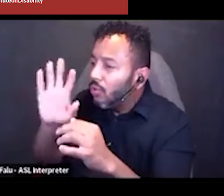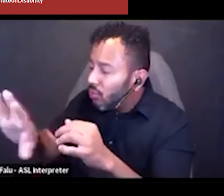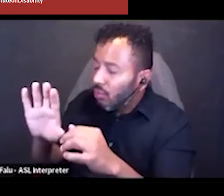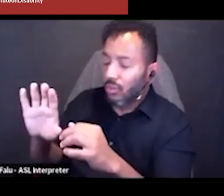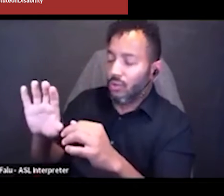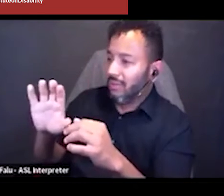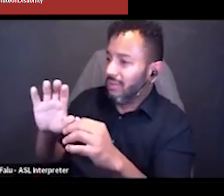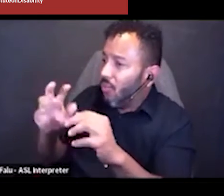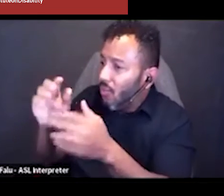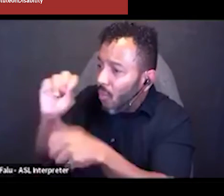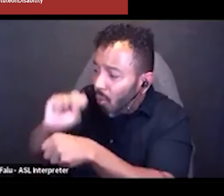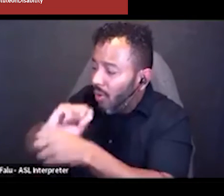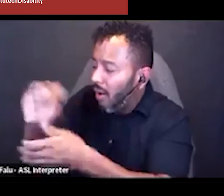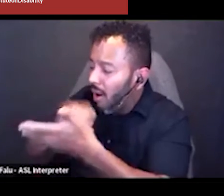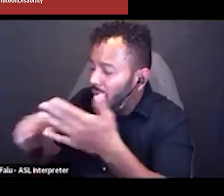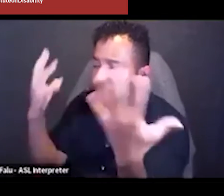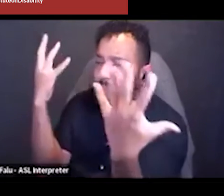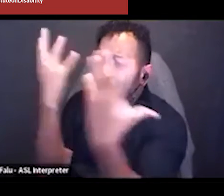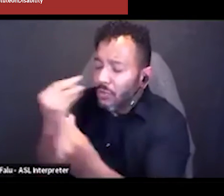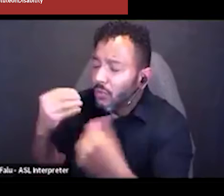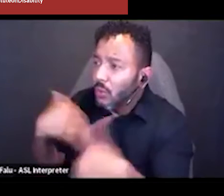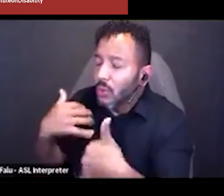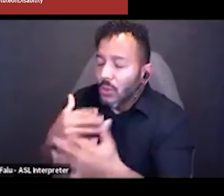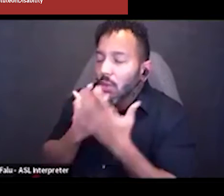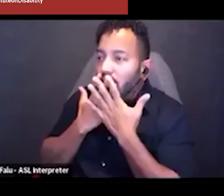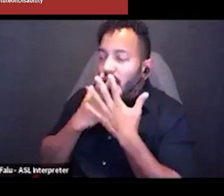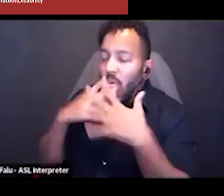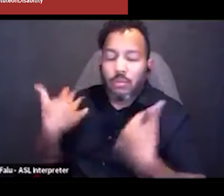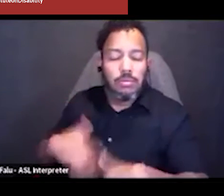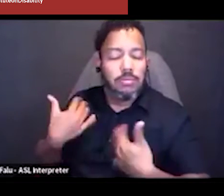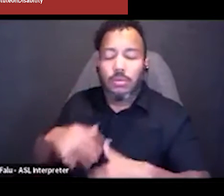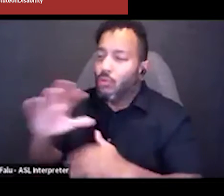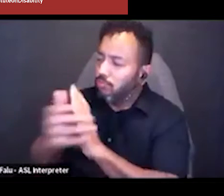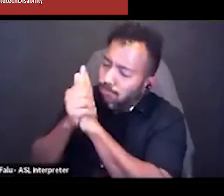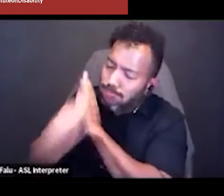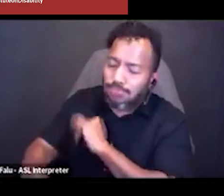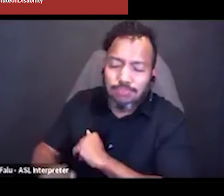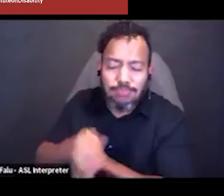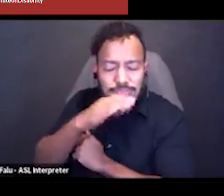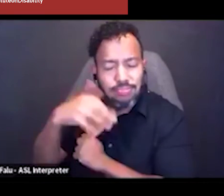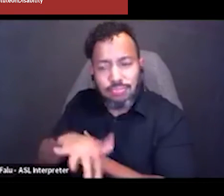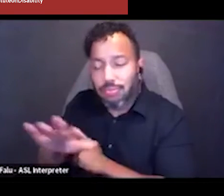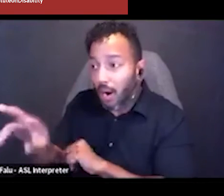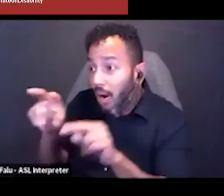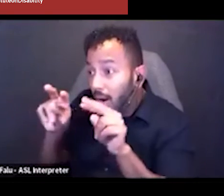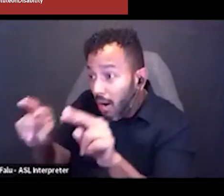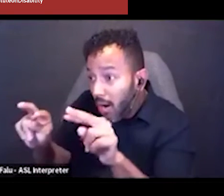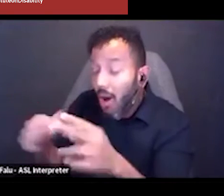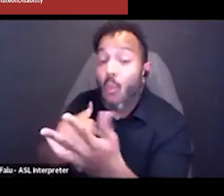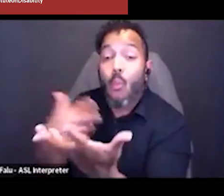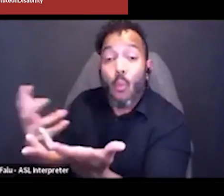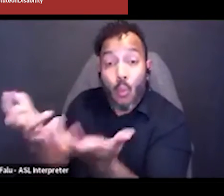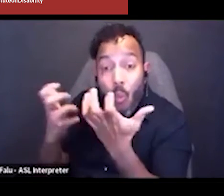on to folks. Because you are incredibly talented.